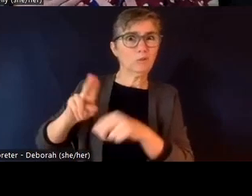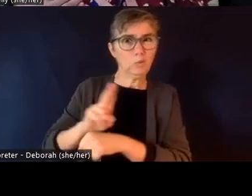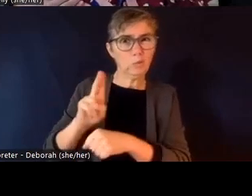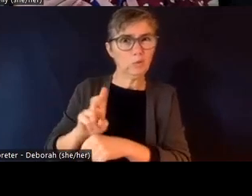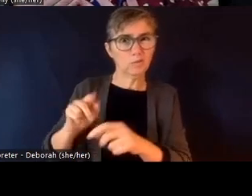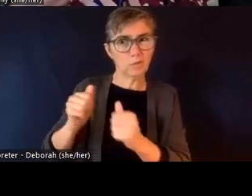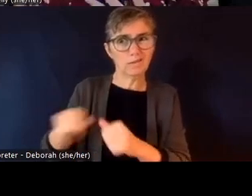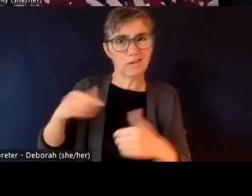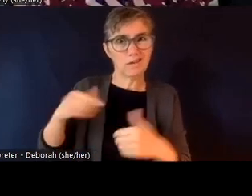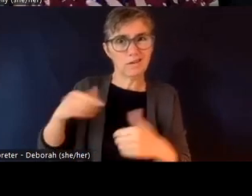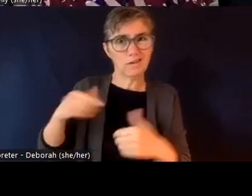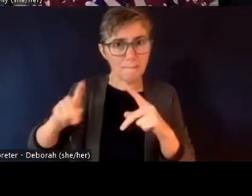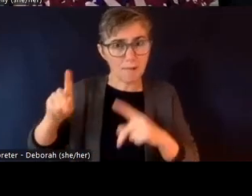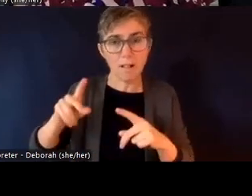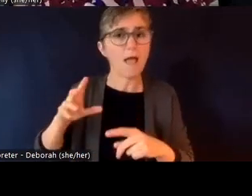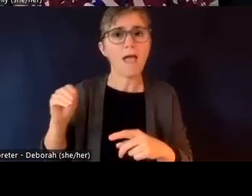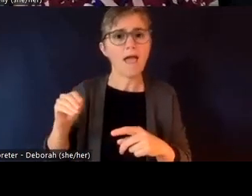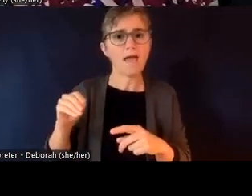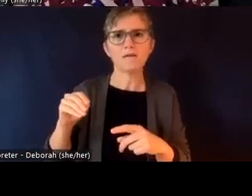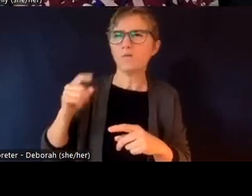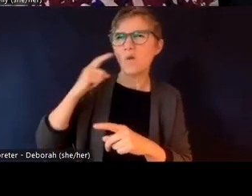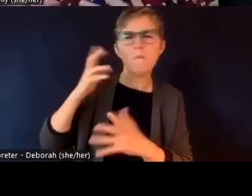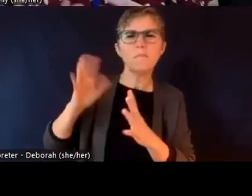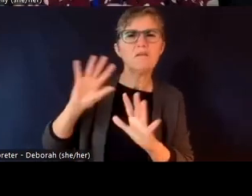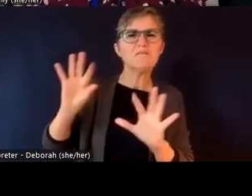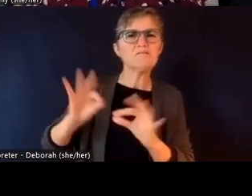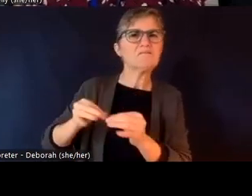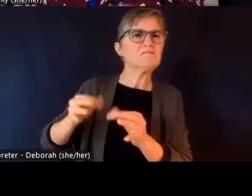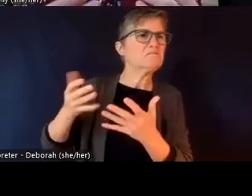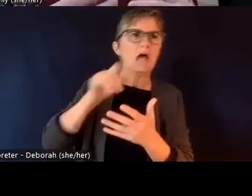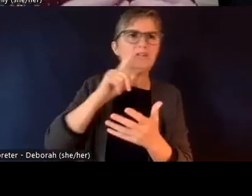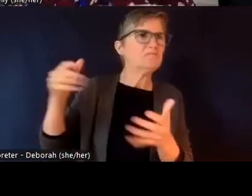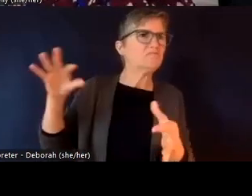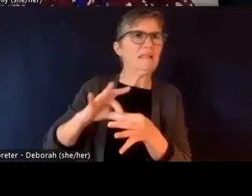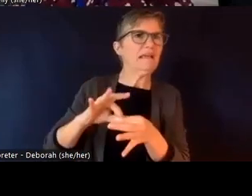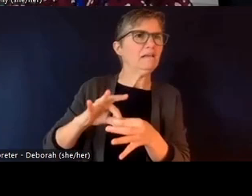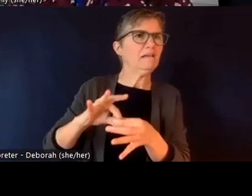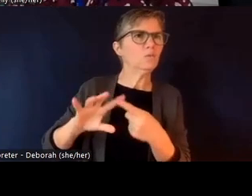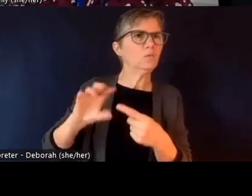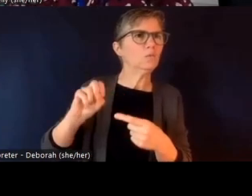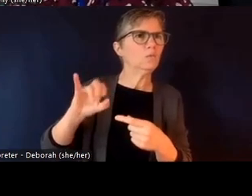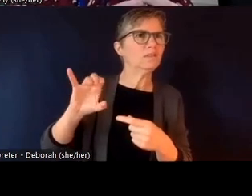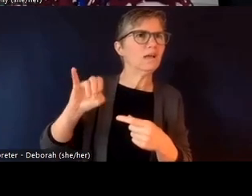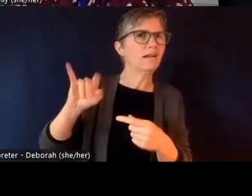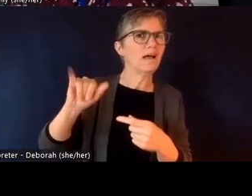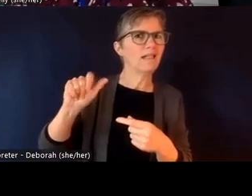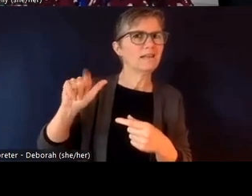more, maybe. distantly related to suicidality. There's some chemical reasons why alcohol is